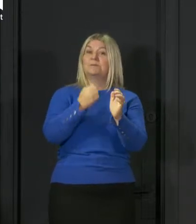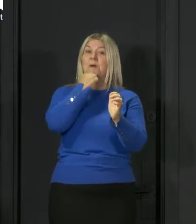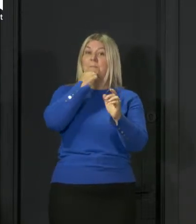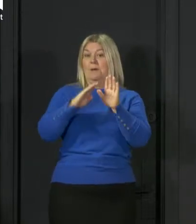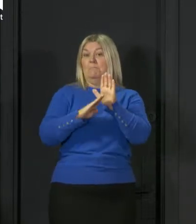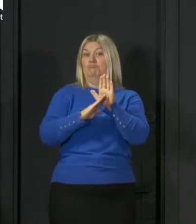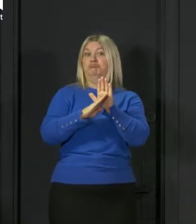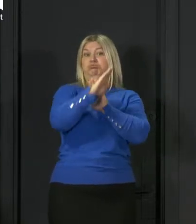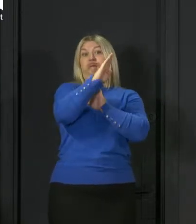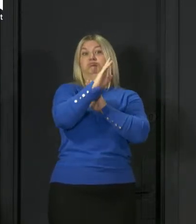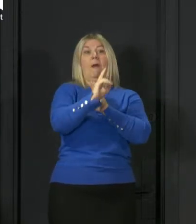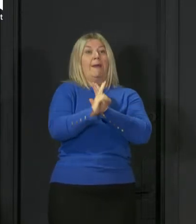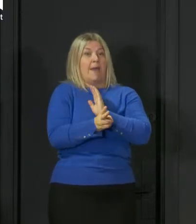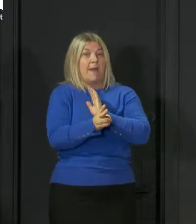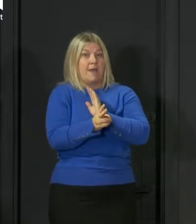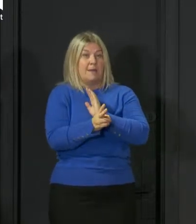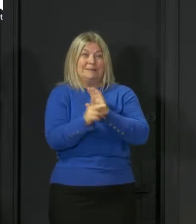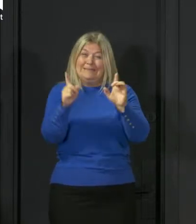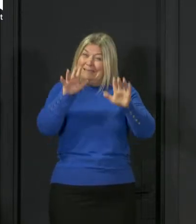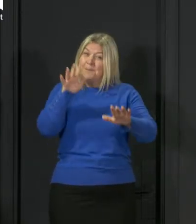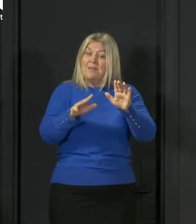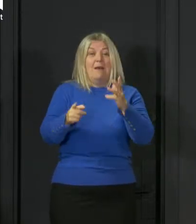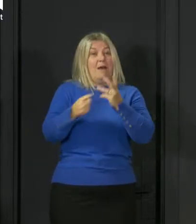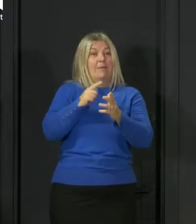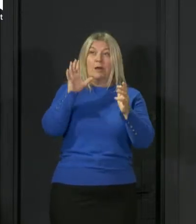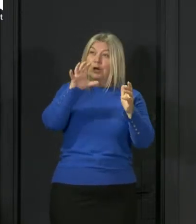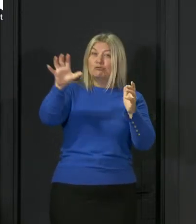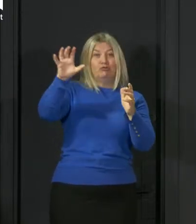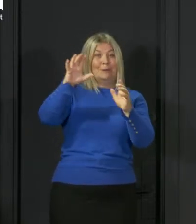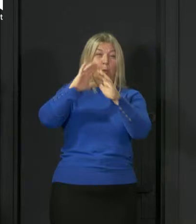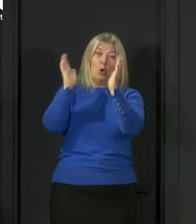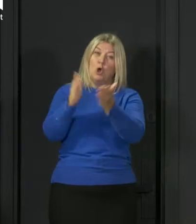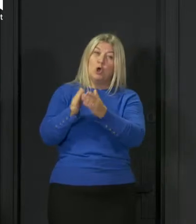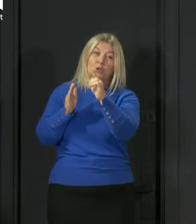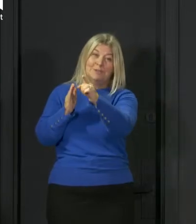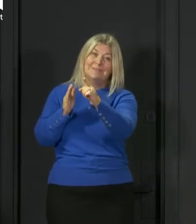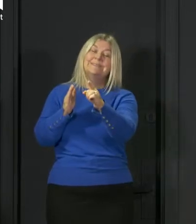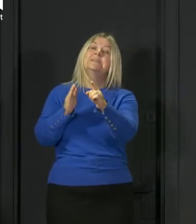as it is in many countries is affecting people, across the different age ranges.